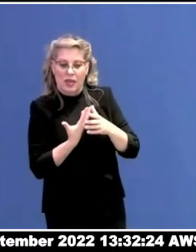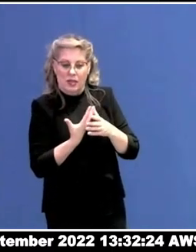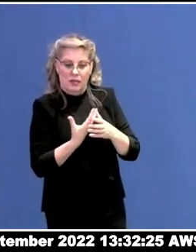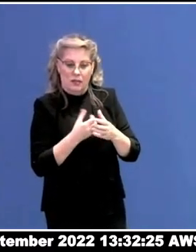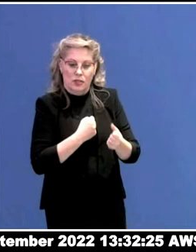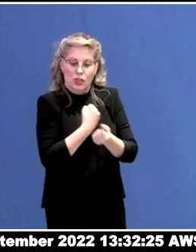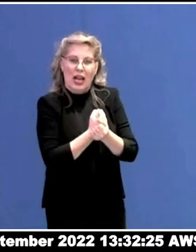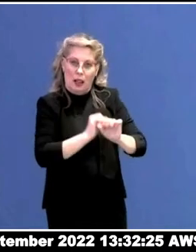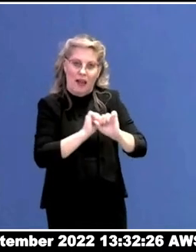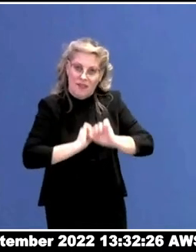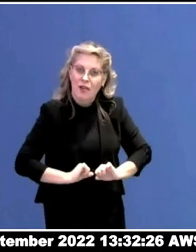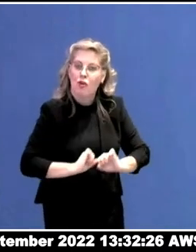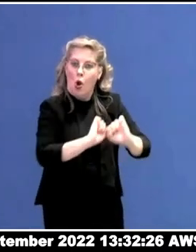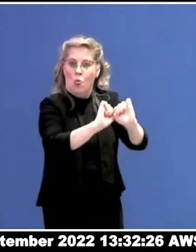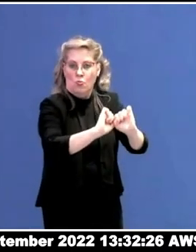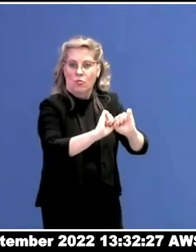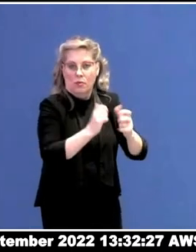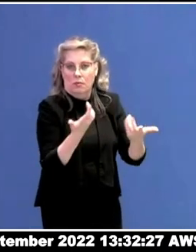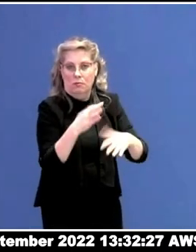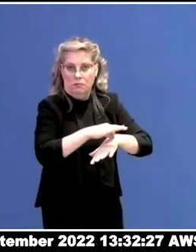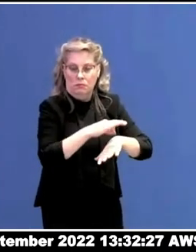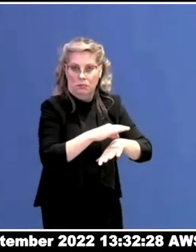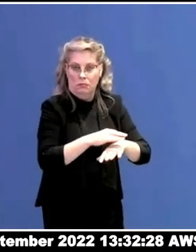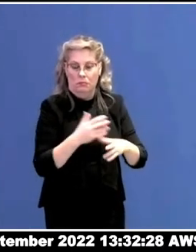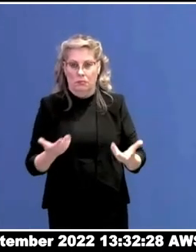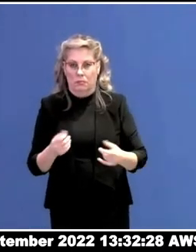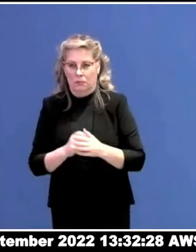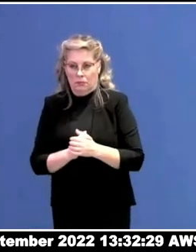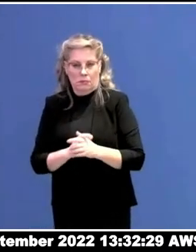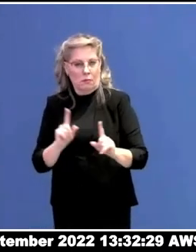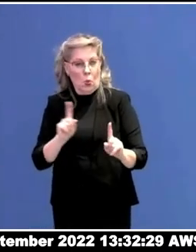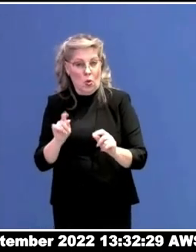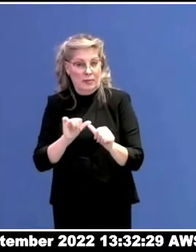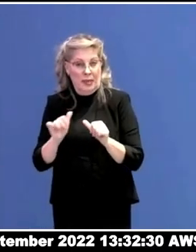Absolutely. In what way? MR NEWHOUSE: Western Australia is one - is one of the worst